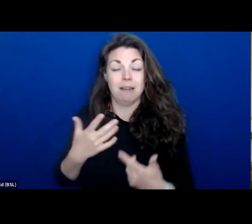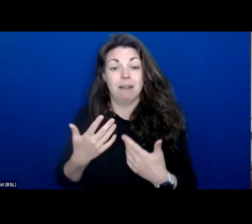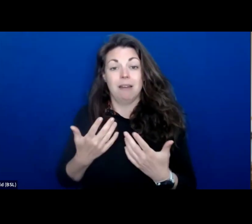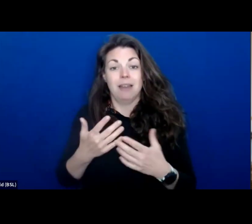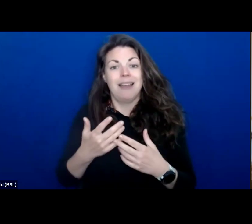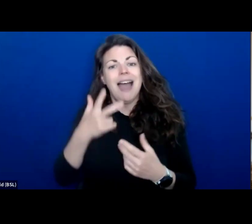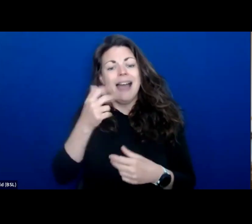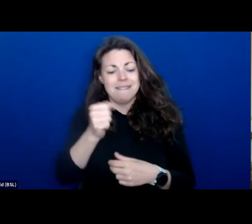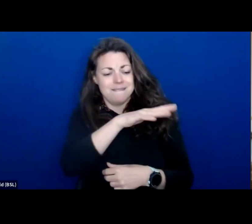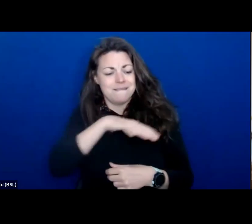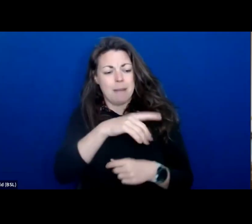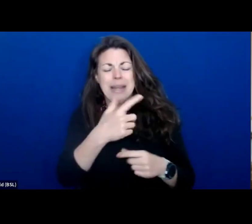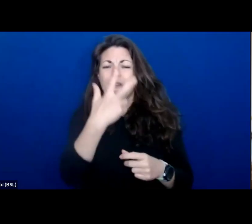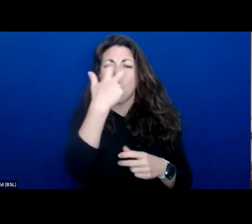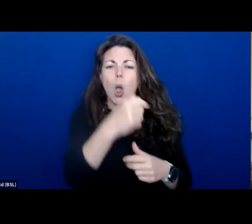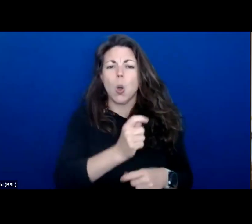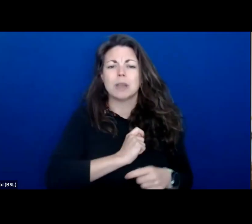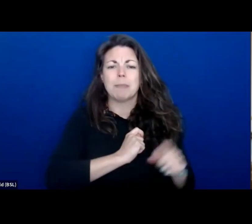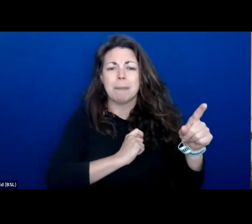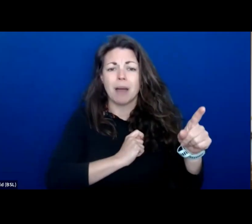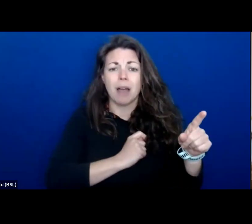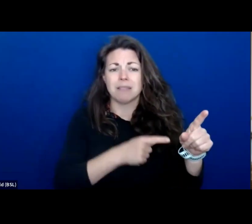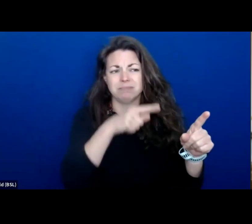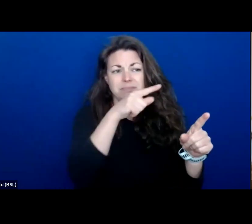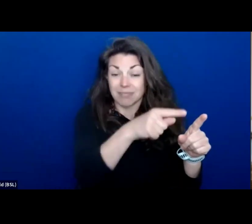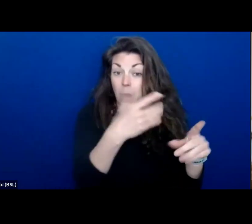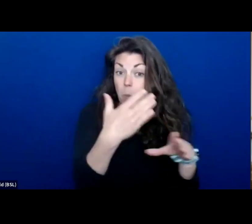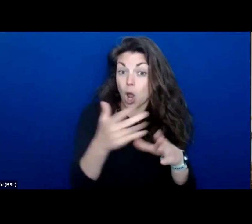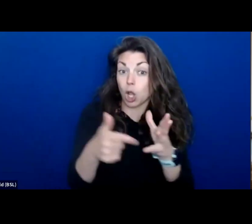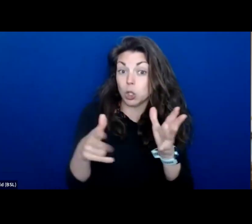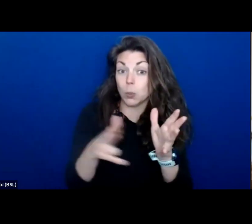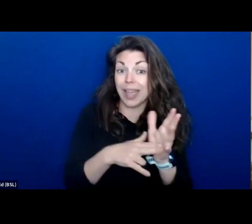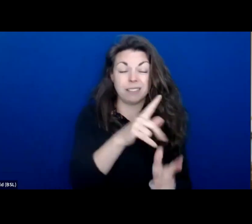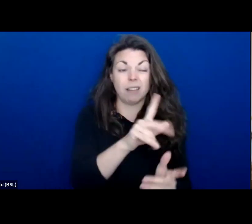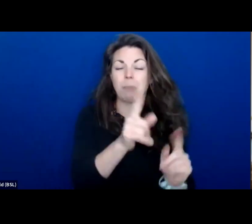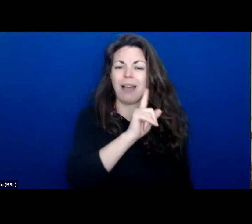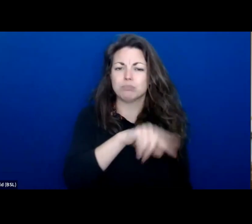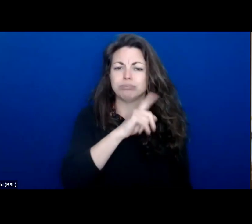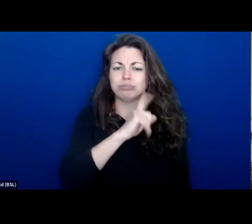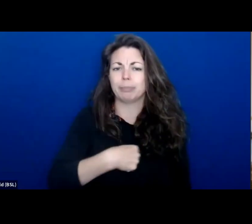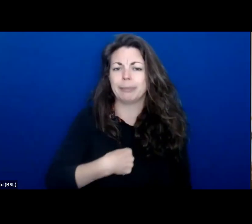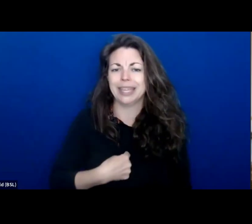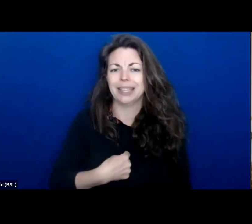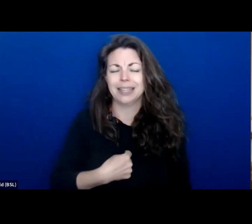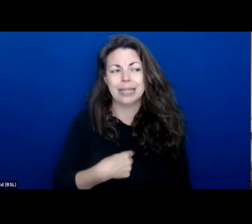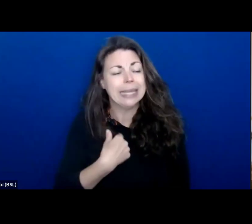relative who was in the UN who didn't pay me much attention. So I asked, you know, "What are the things that would